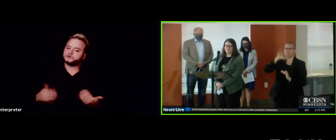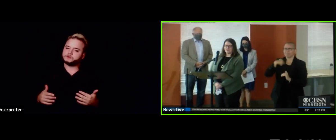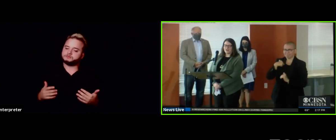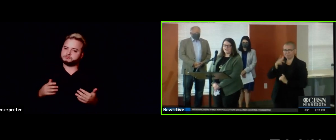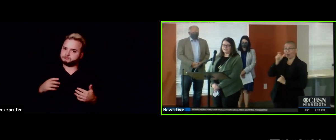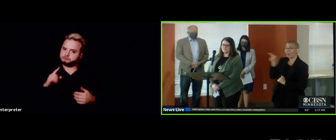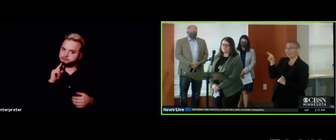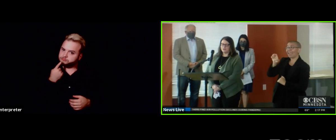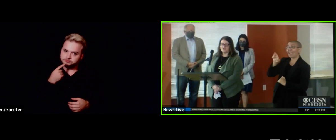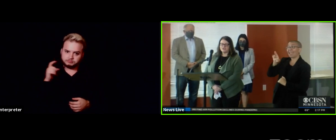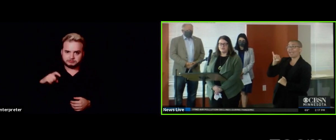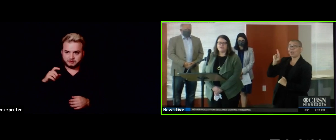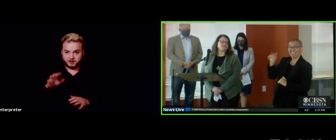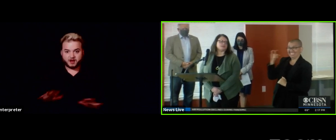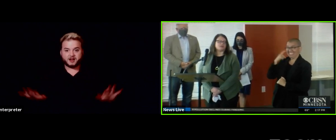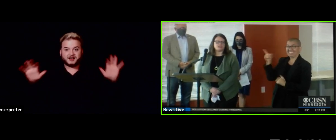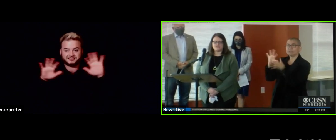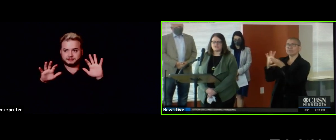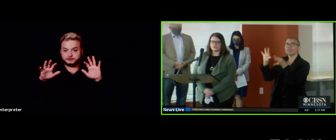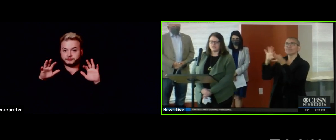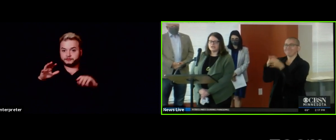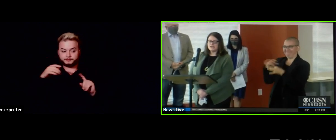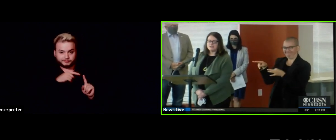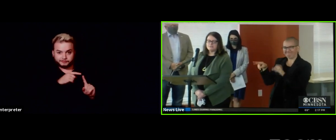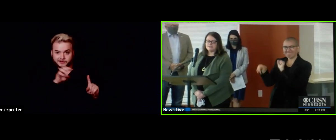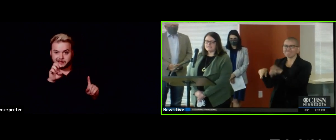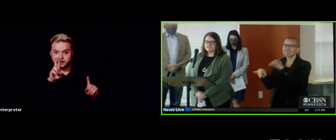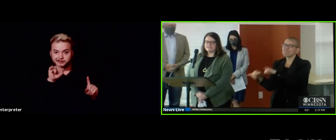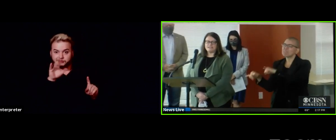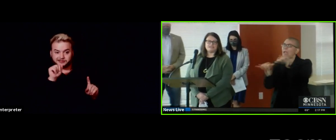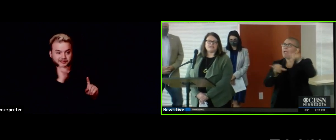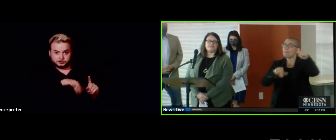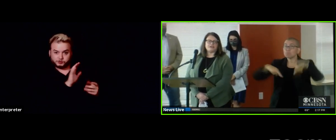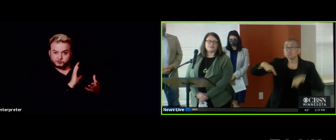are calling us from large communities like Rochester, mid-sized cities like Faribault